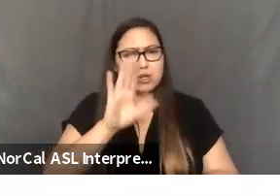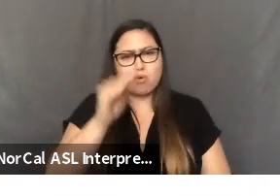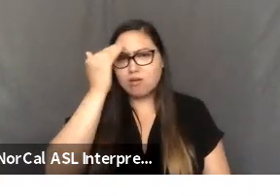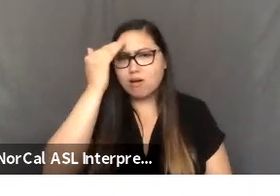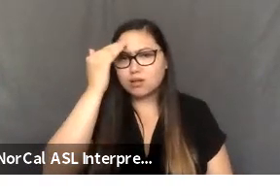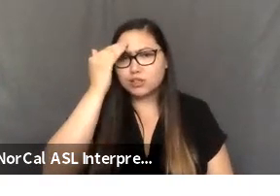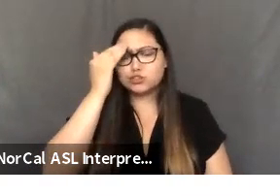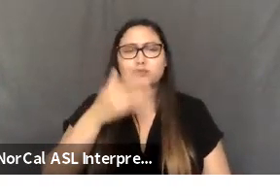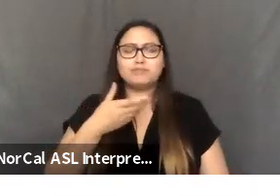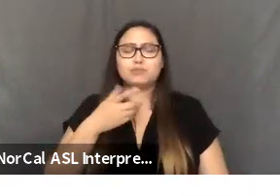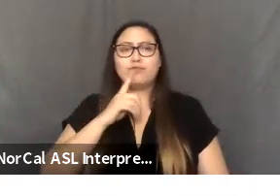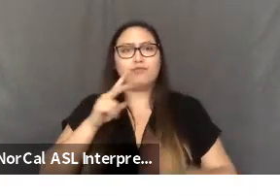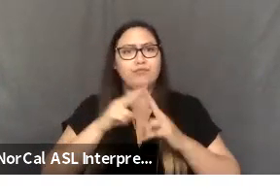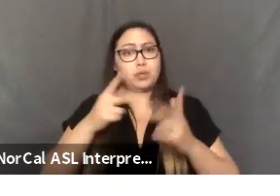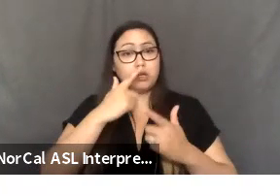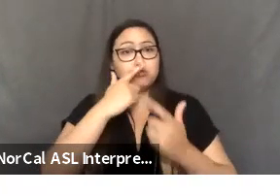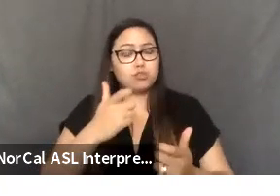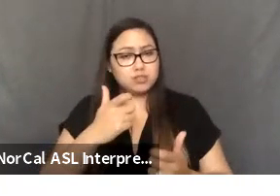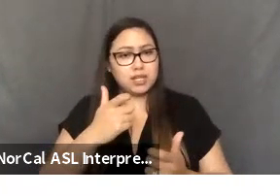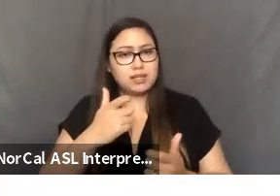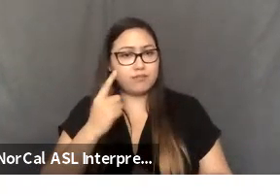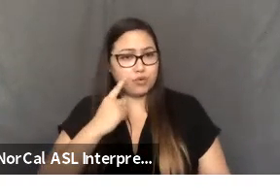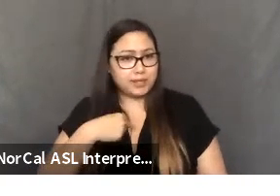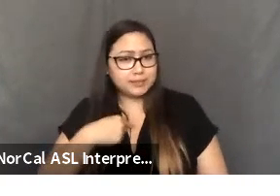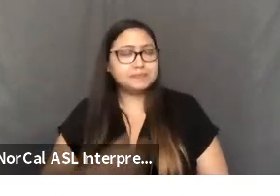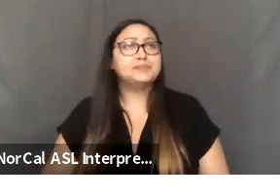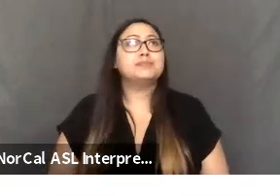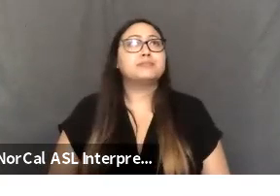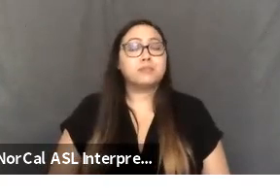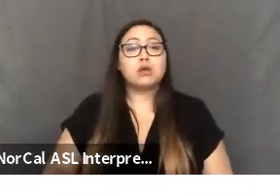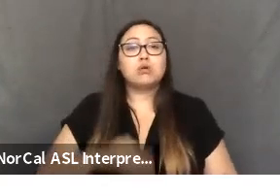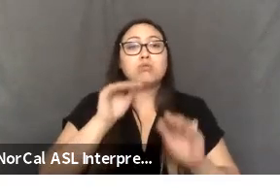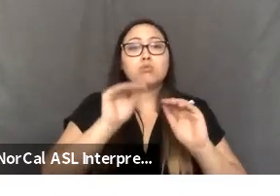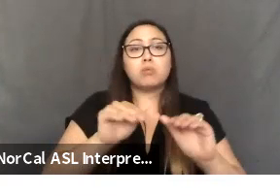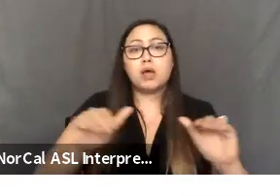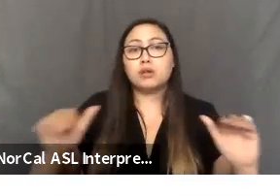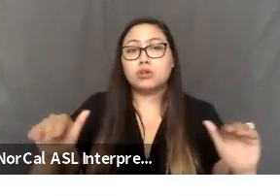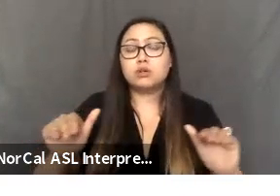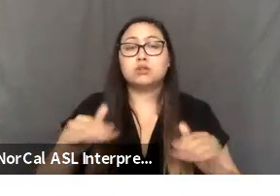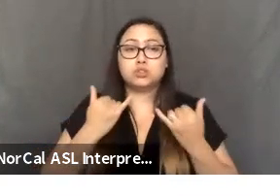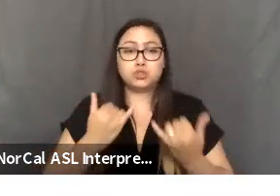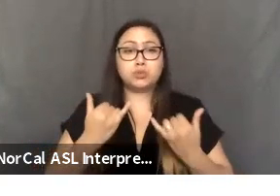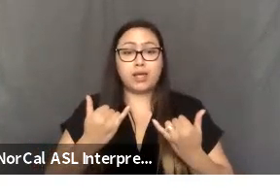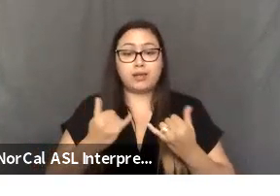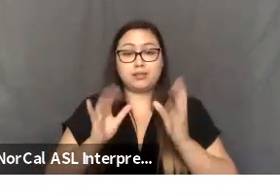I found. And a reminder to everyone that today's session was recorded. It will be available for